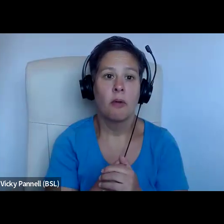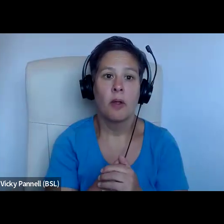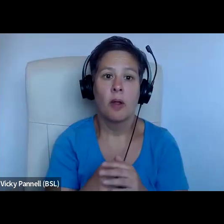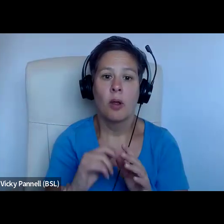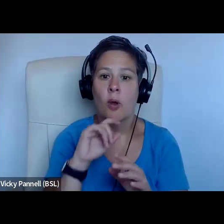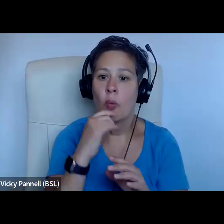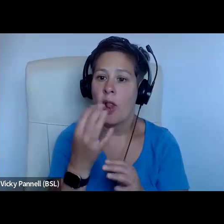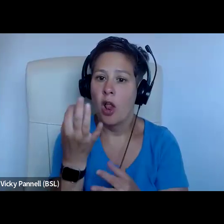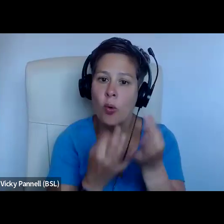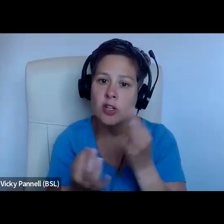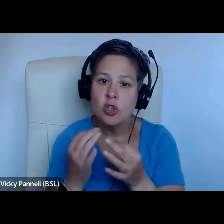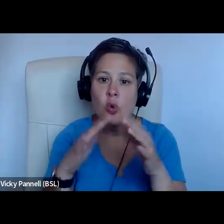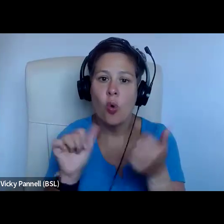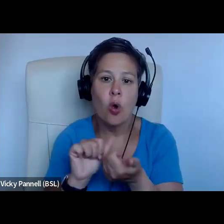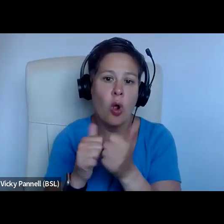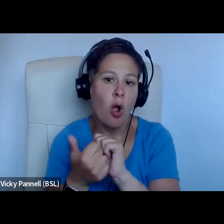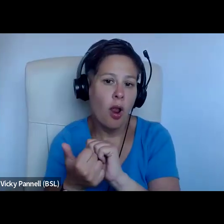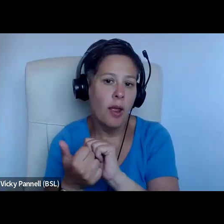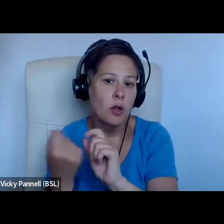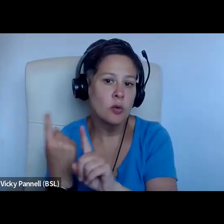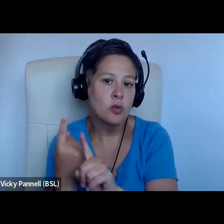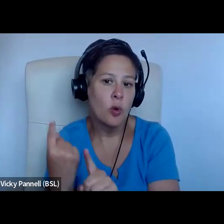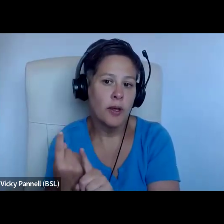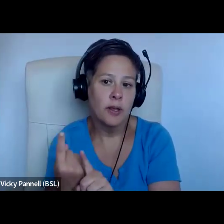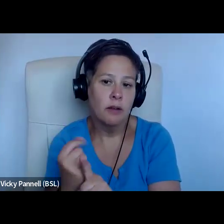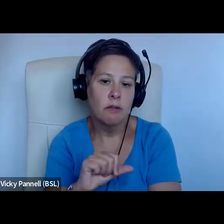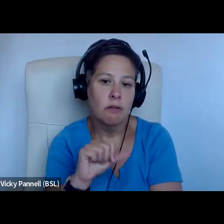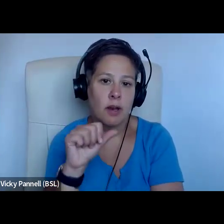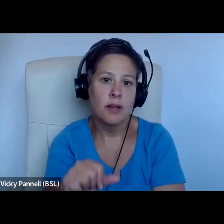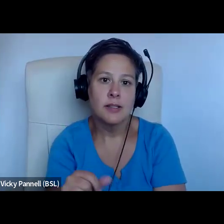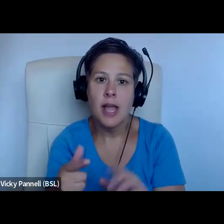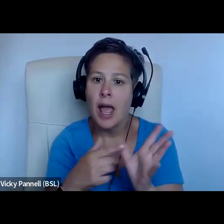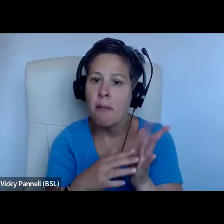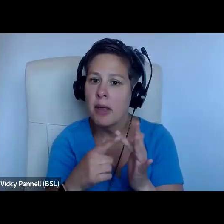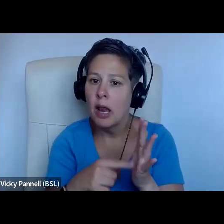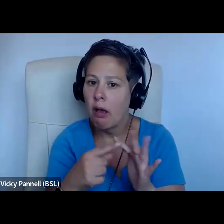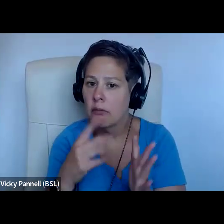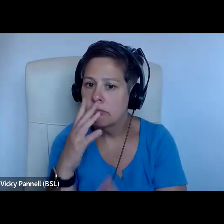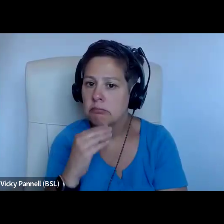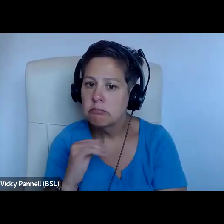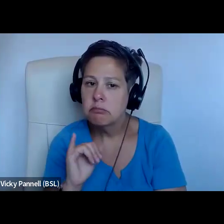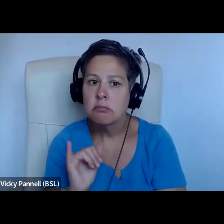pick up next. Thank you all. Amelia: Thank you so much, Robert. Am I right in thinking that you